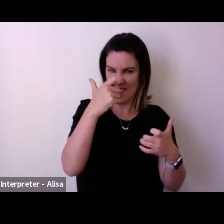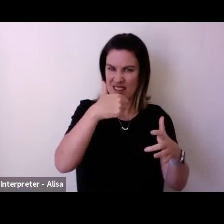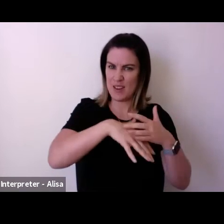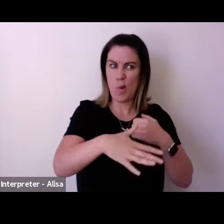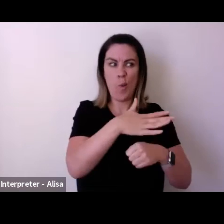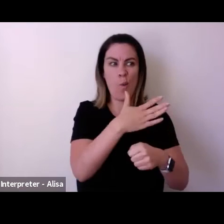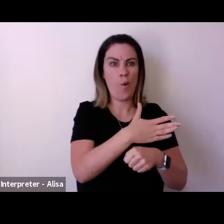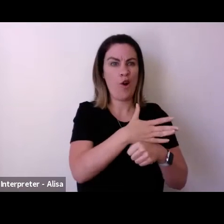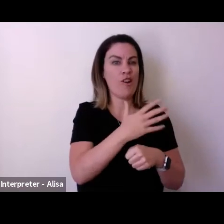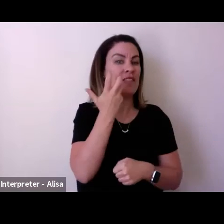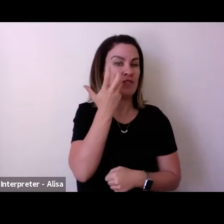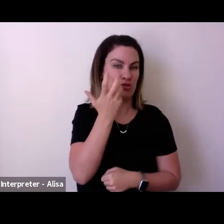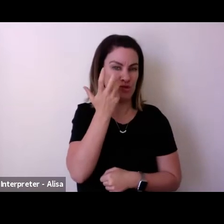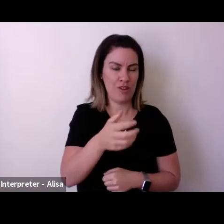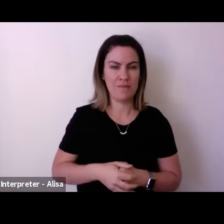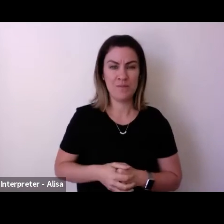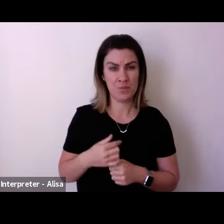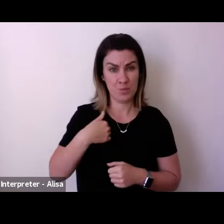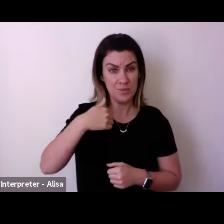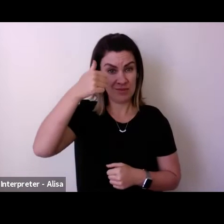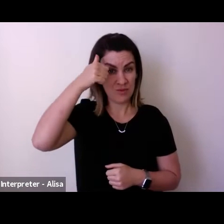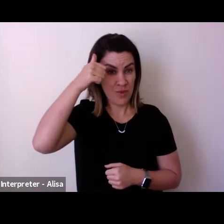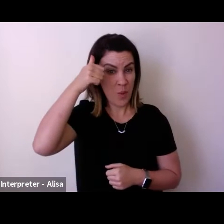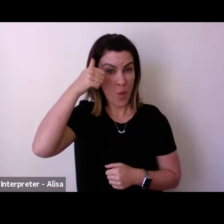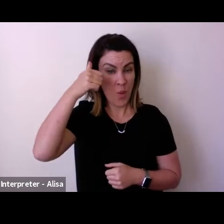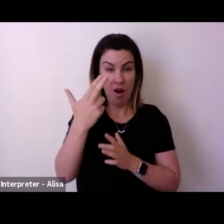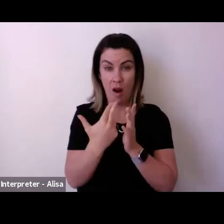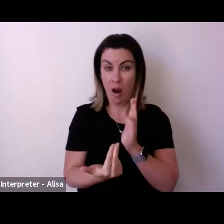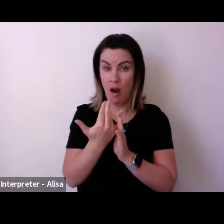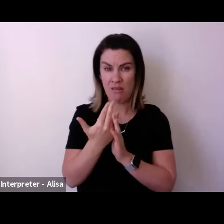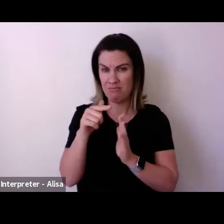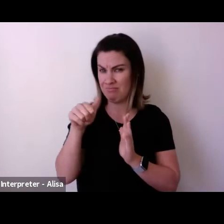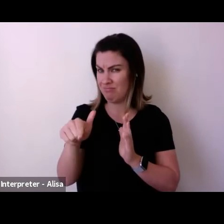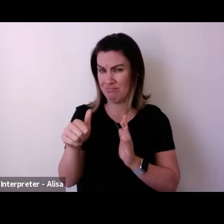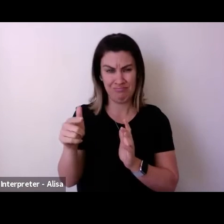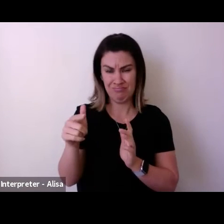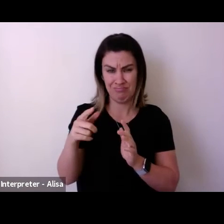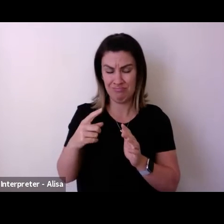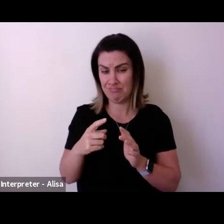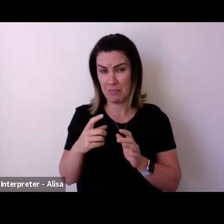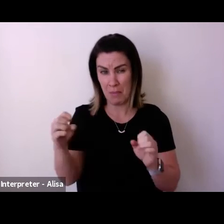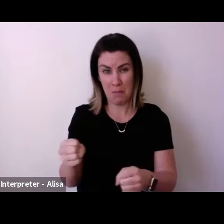and creativity are emerging amongst our most powerful assets. Investments in the arts and creativity